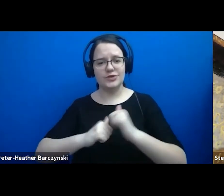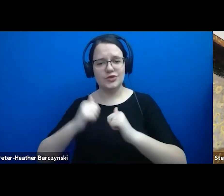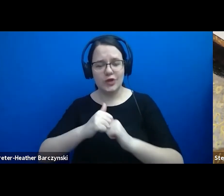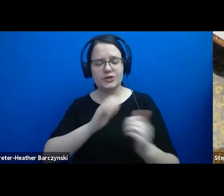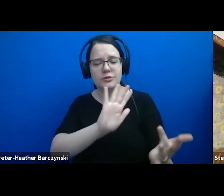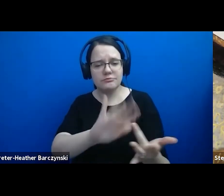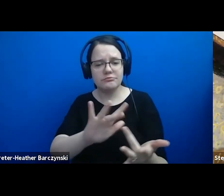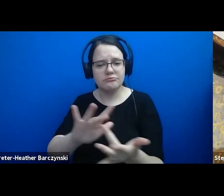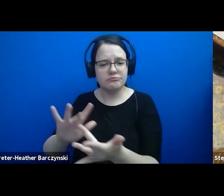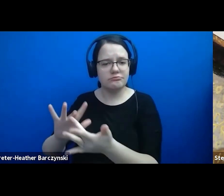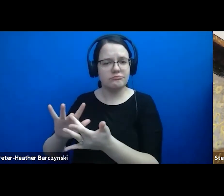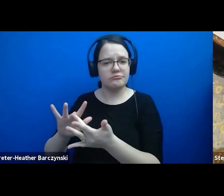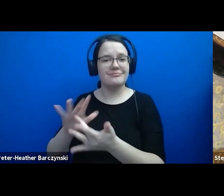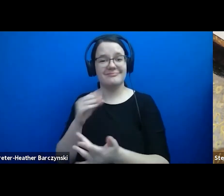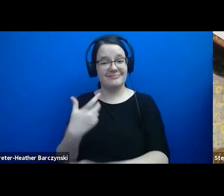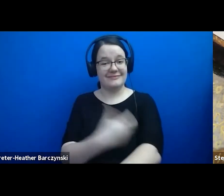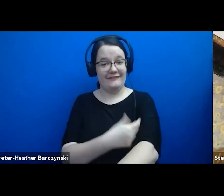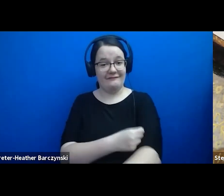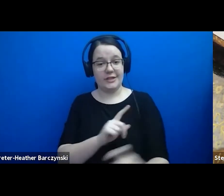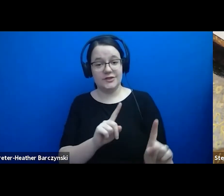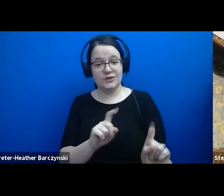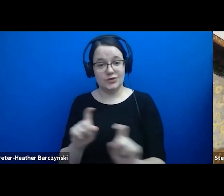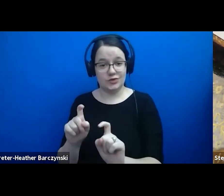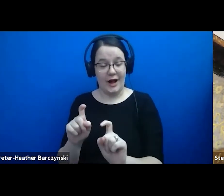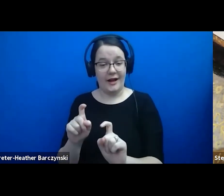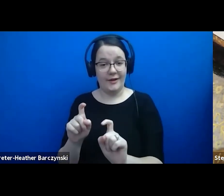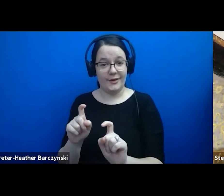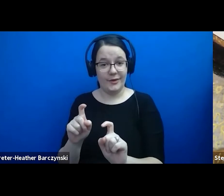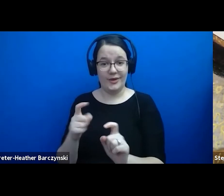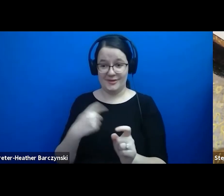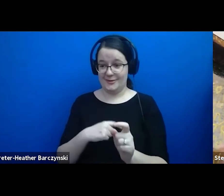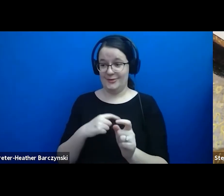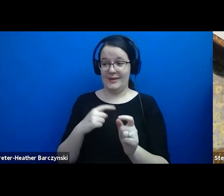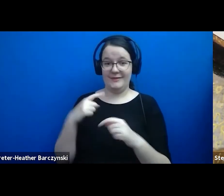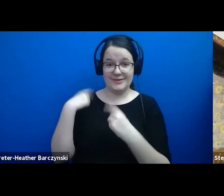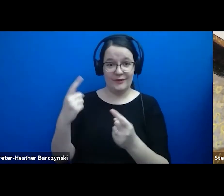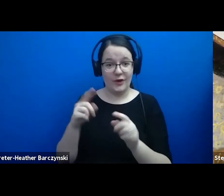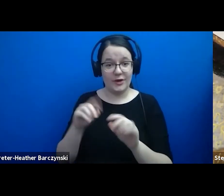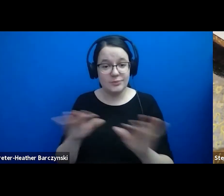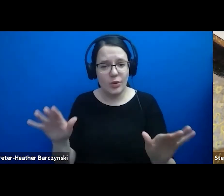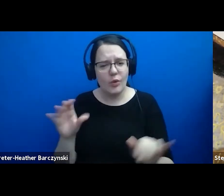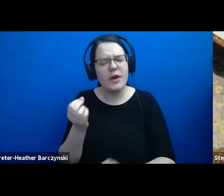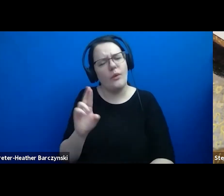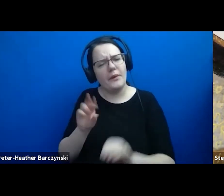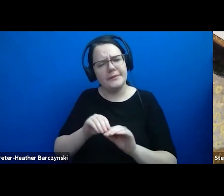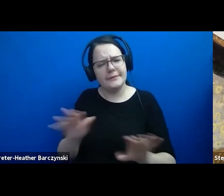and vaccine trial units that we've been able to deploy or redeploy so our one of our major hiv